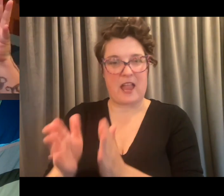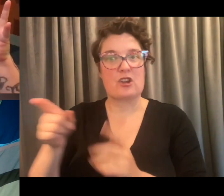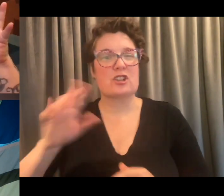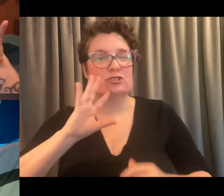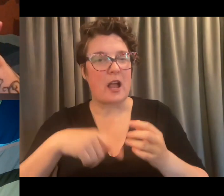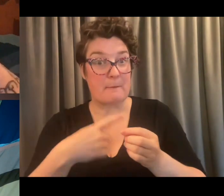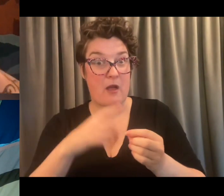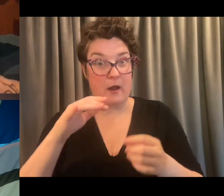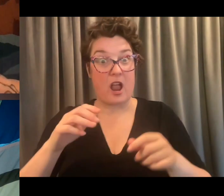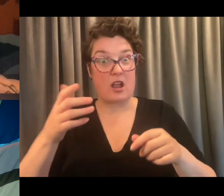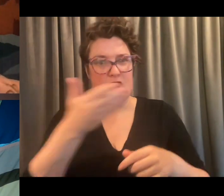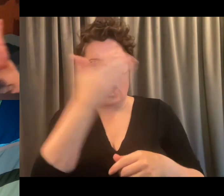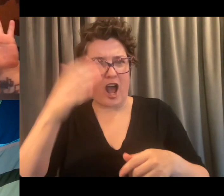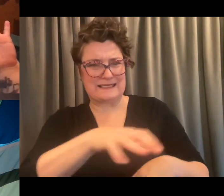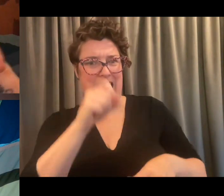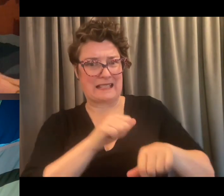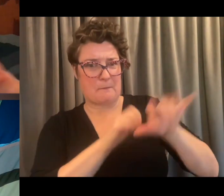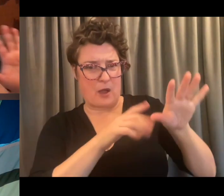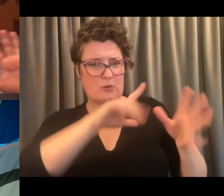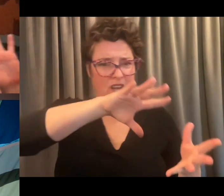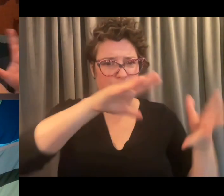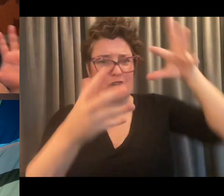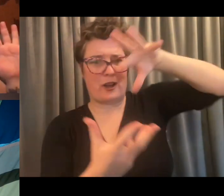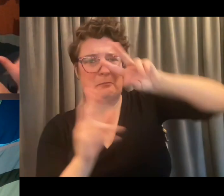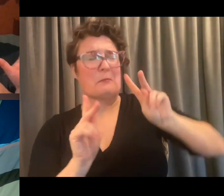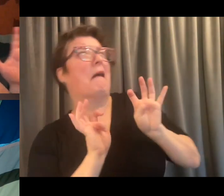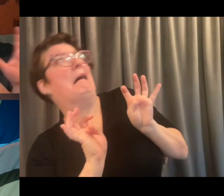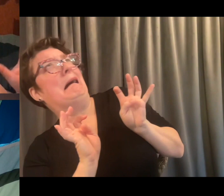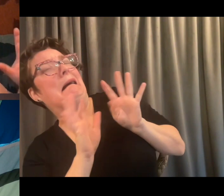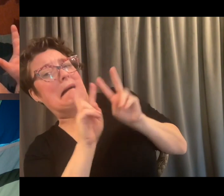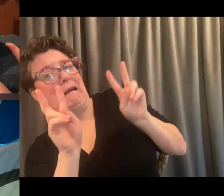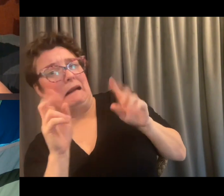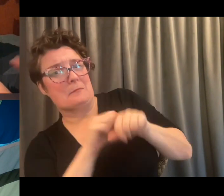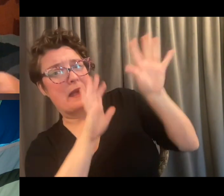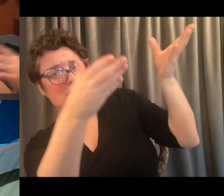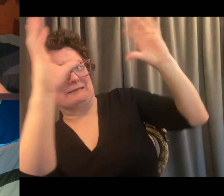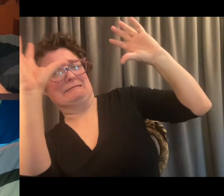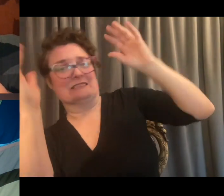know, just like really huge, frightening things happening that inspire awe. Rebekah: Mm-hmm.